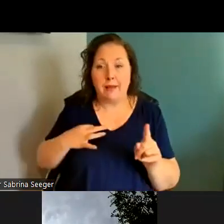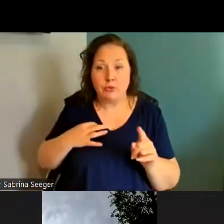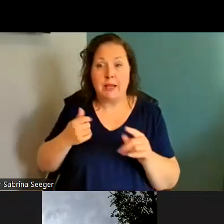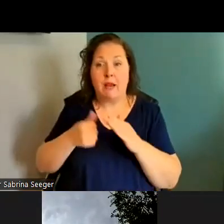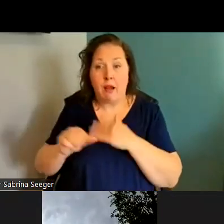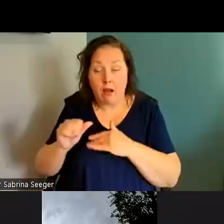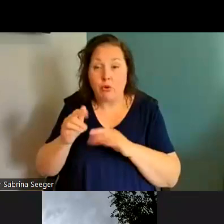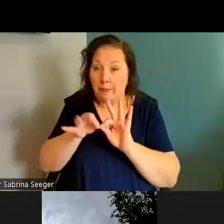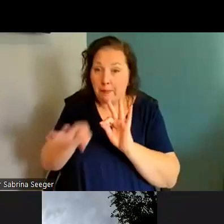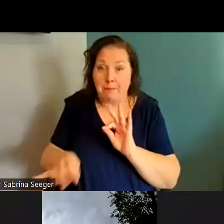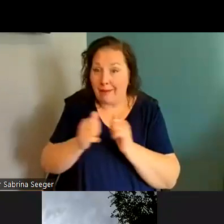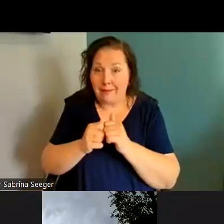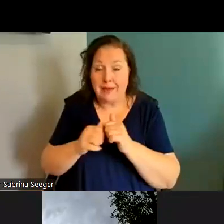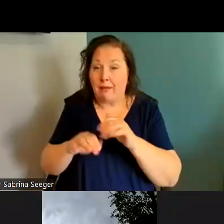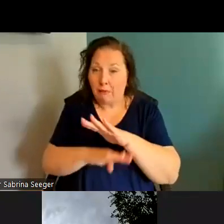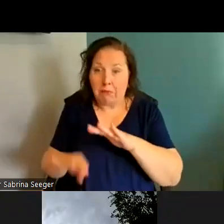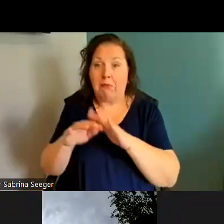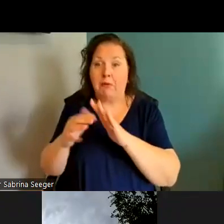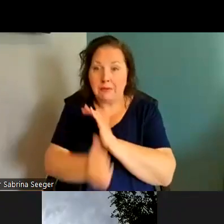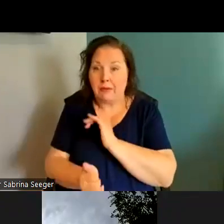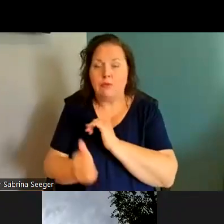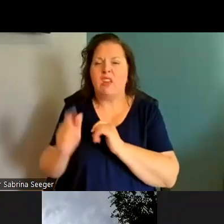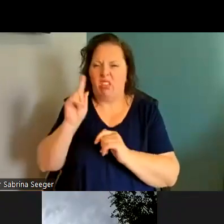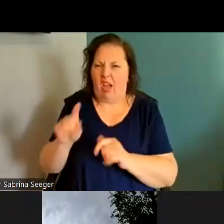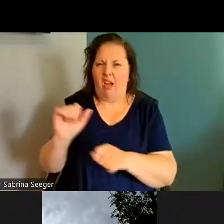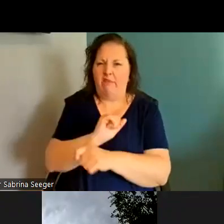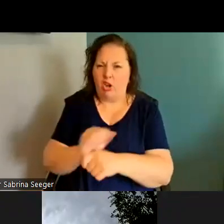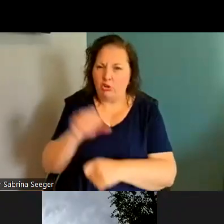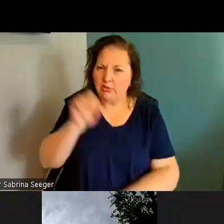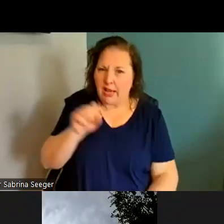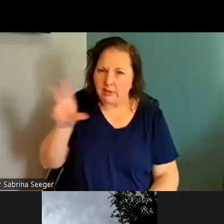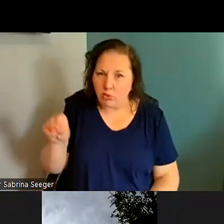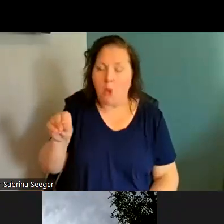area of functional skills is what is new. Services are going to look different school to school,